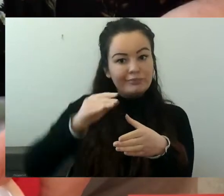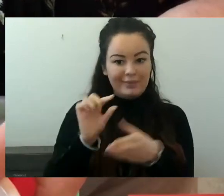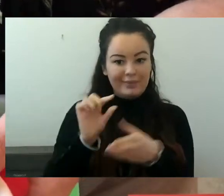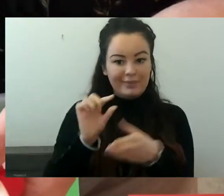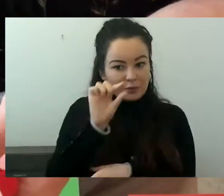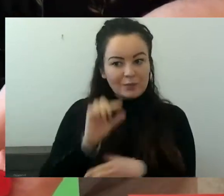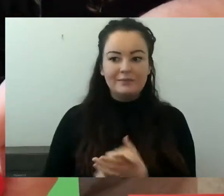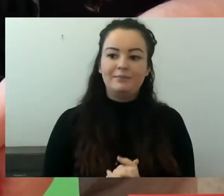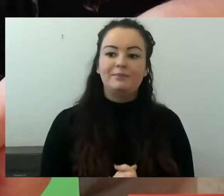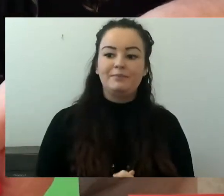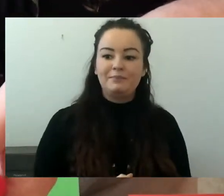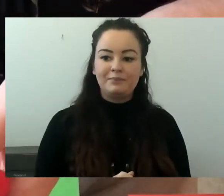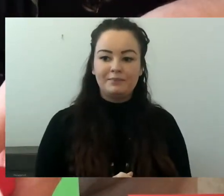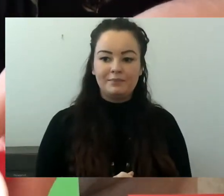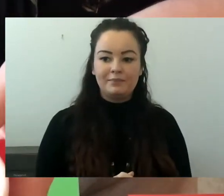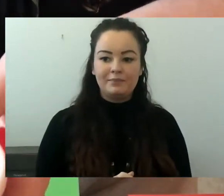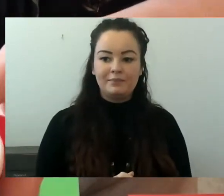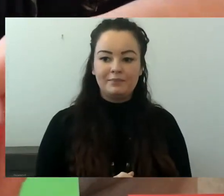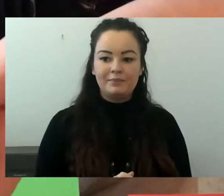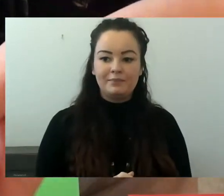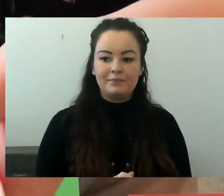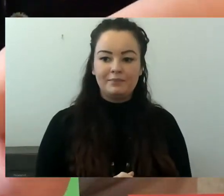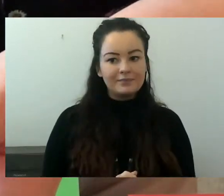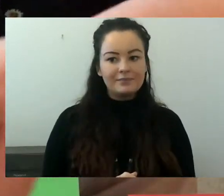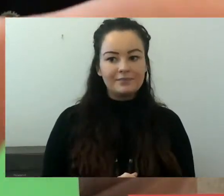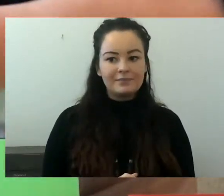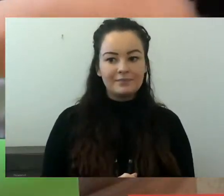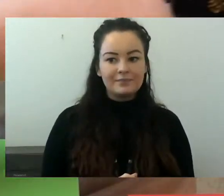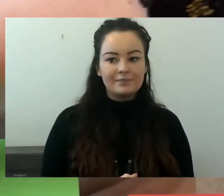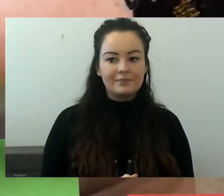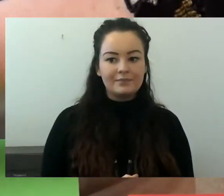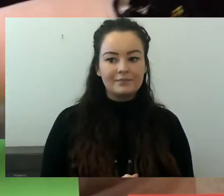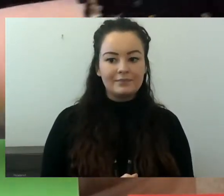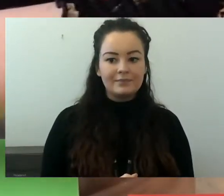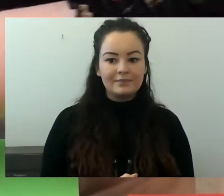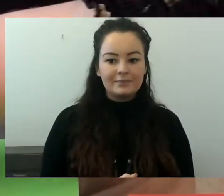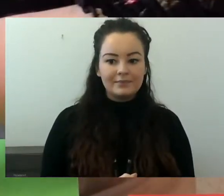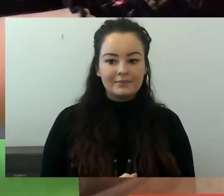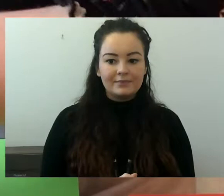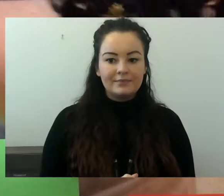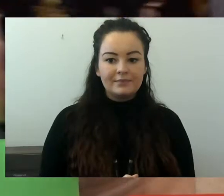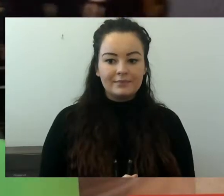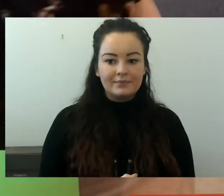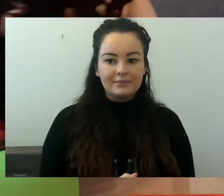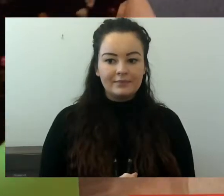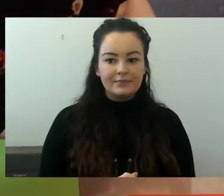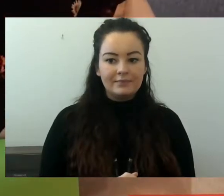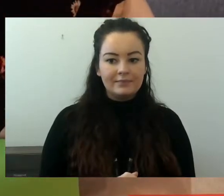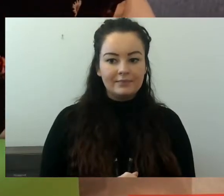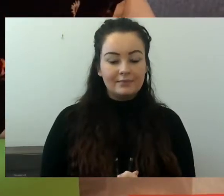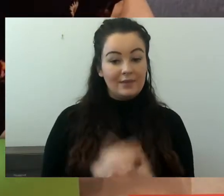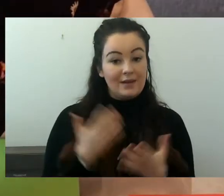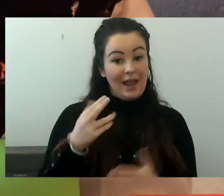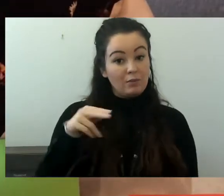just going to squeeze some out. Just a nice blob of it like that and I'm going to get a